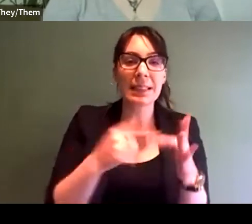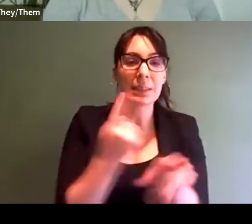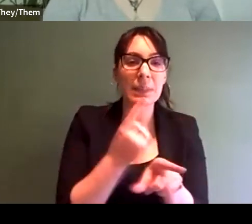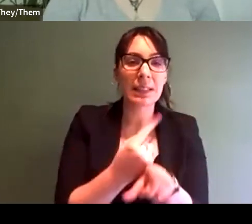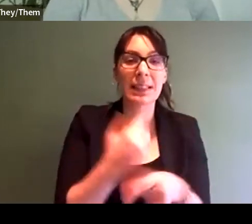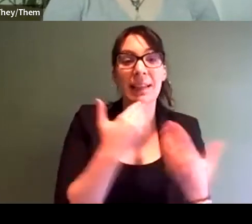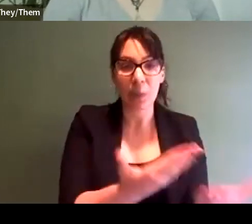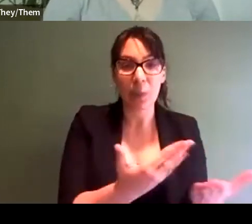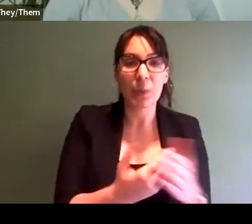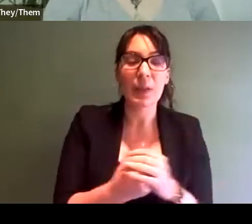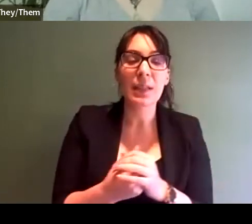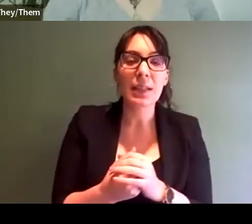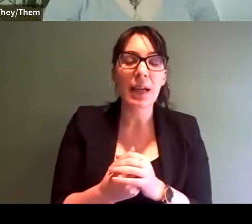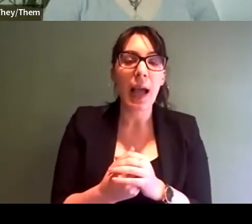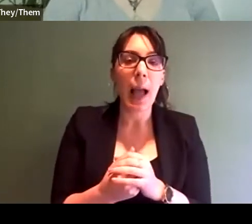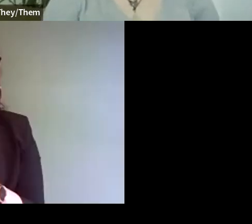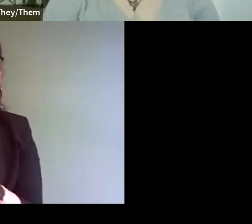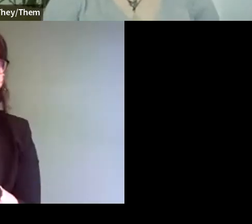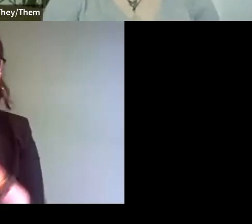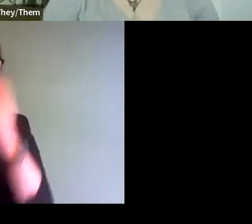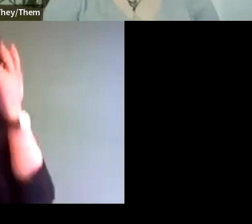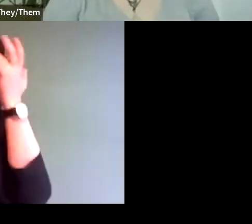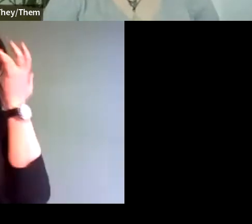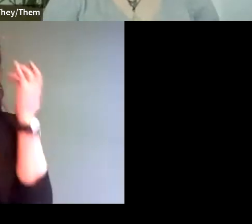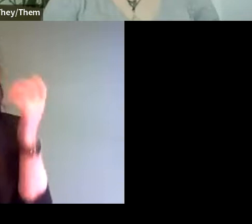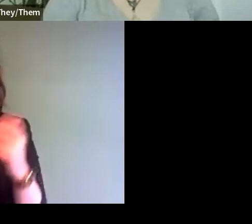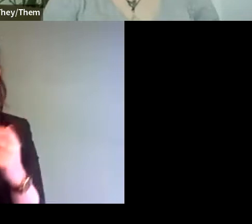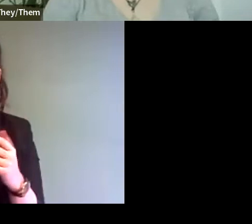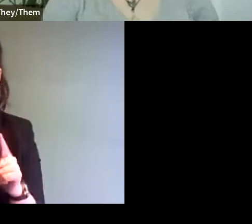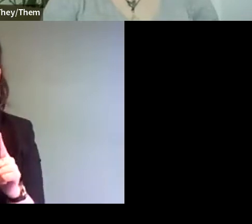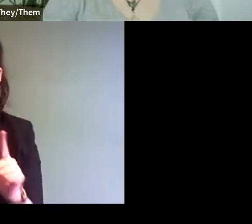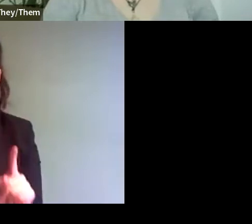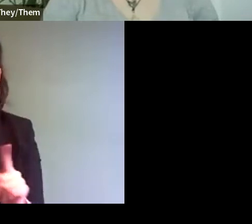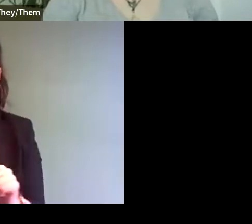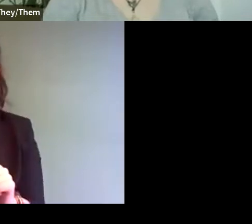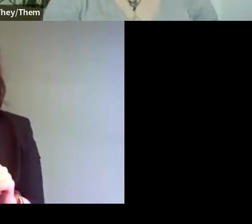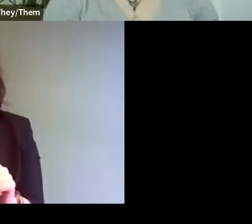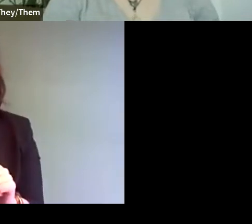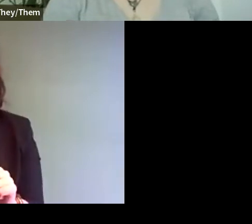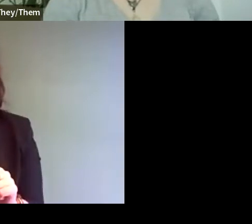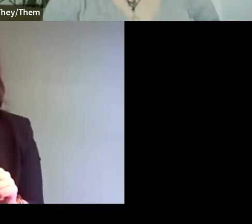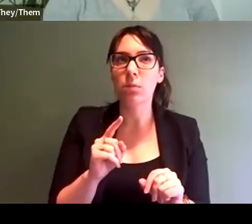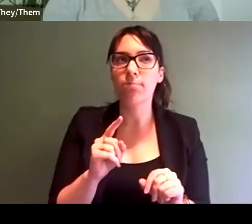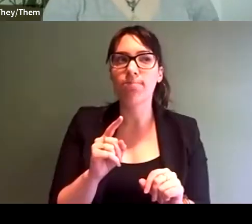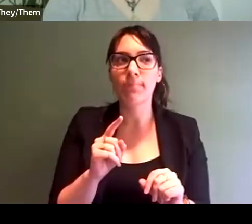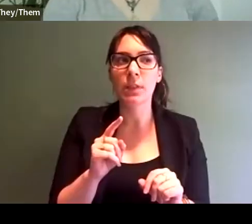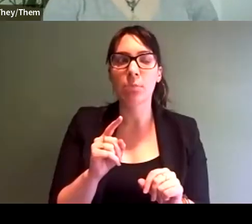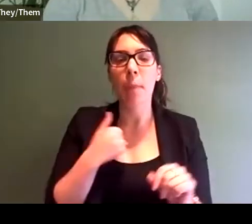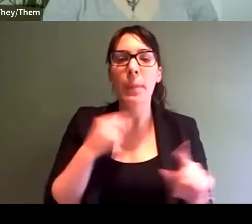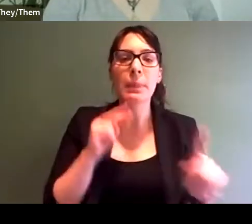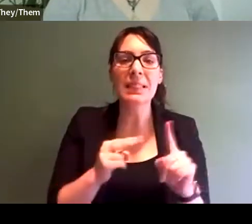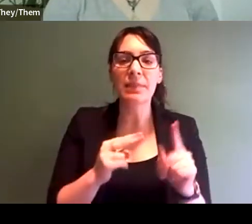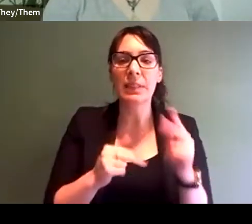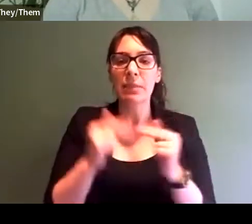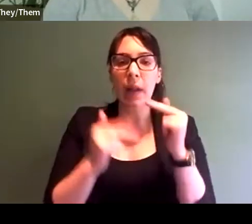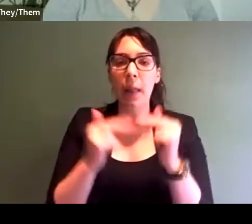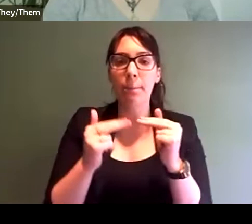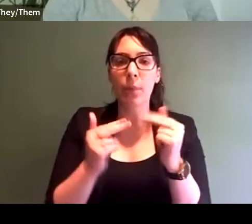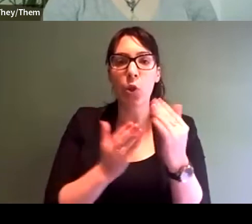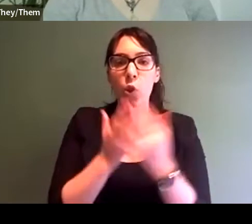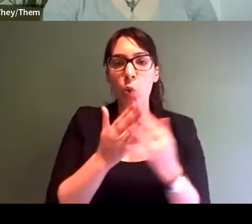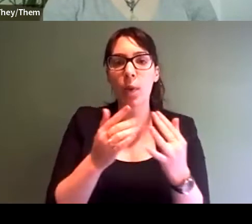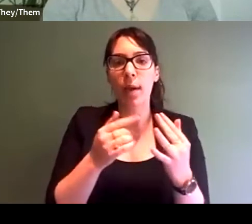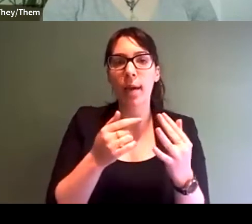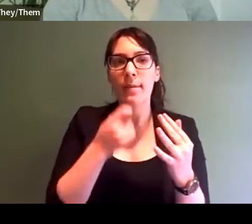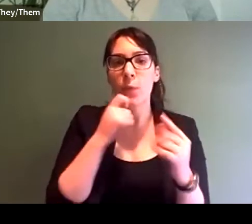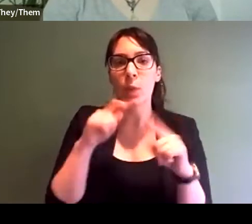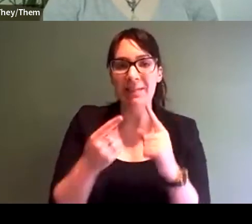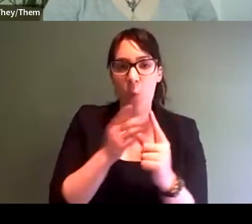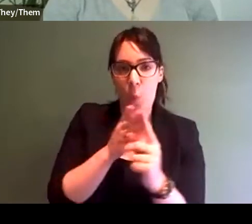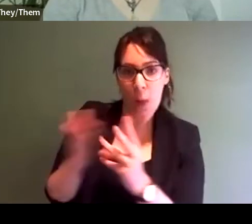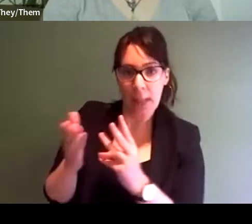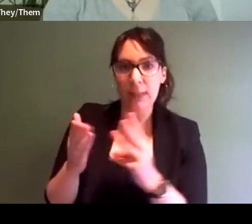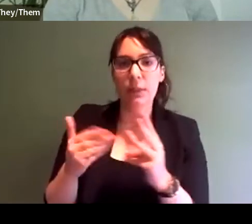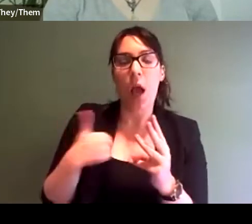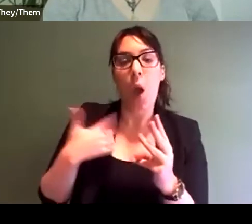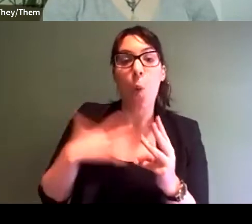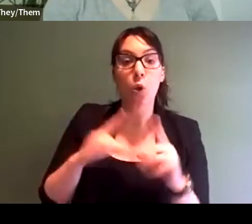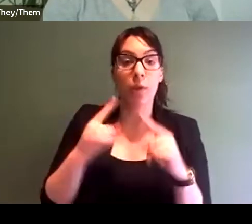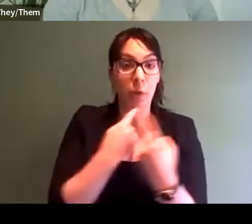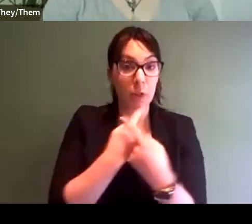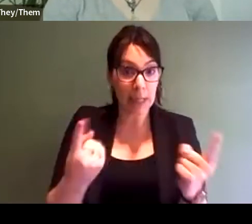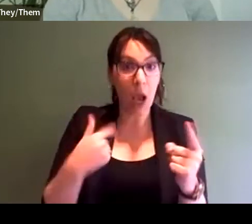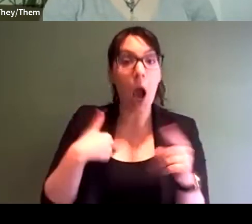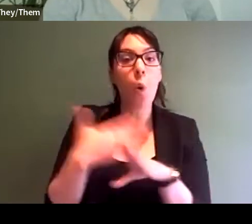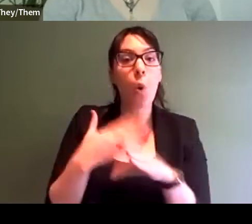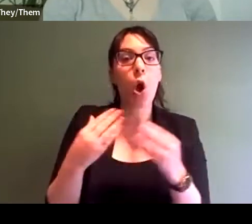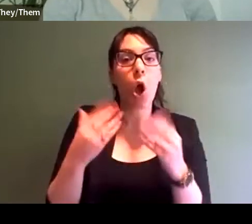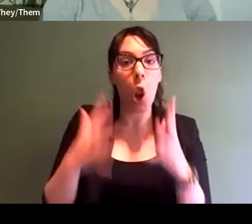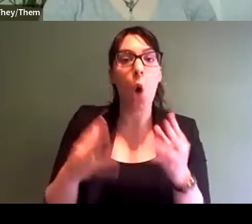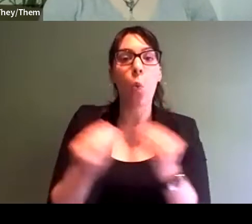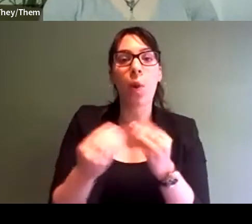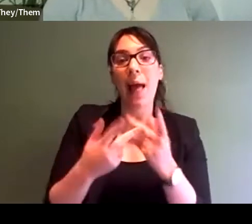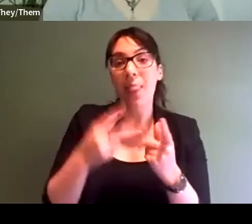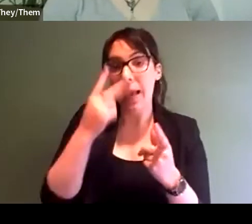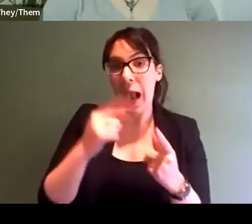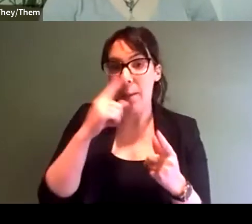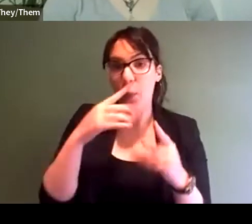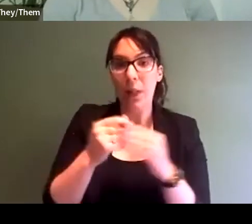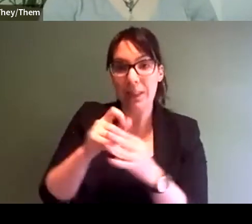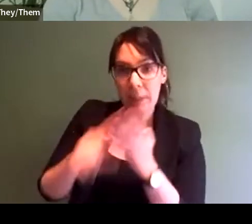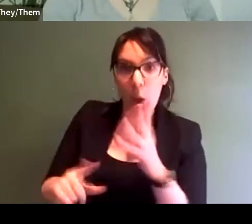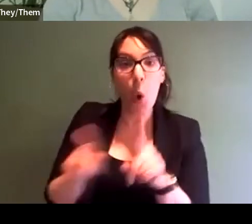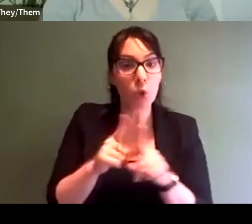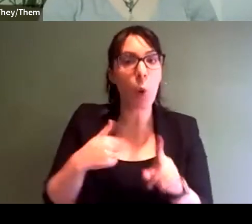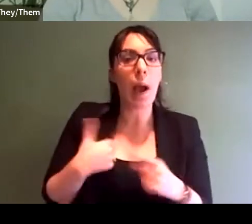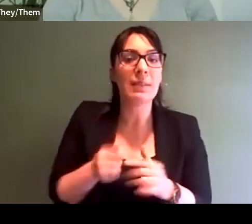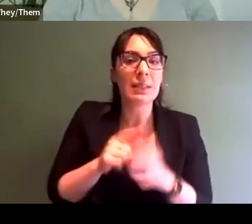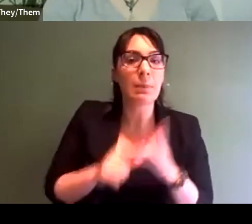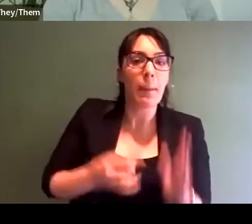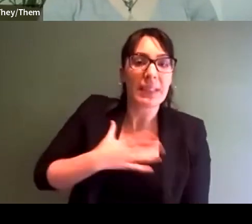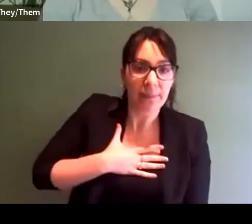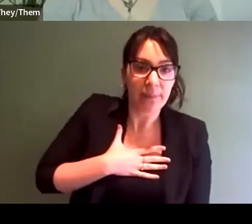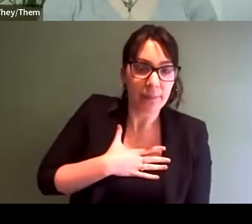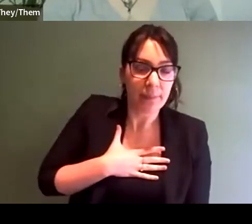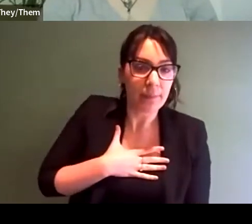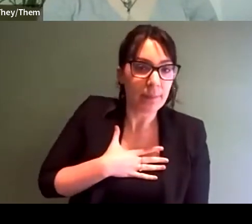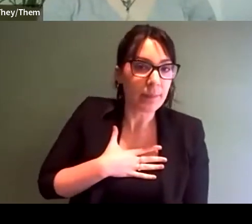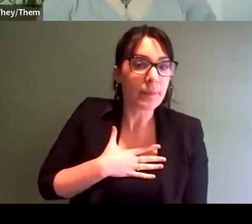Um, I guess my sort of perspective is informed by multiple sort of channels. And what I'd like to sort of set out first because I work a lot with other young people with disabilities and I'm also a person with disability myself, and particularly around